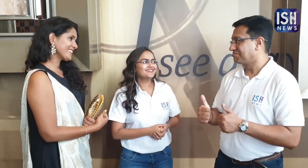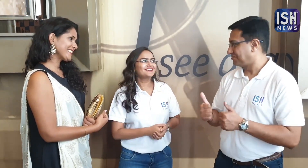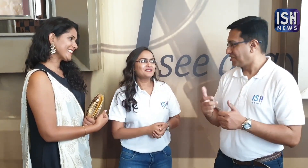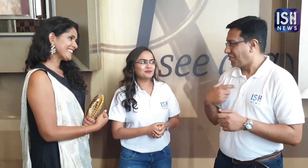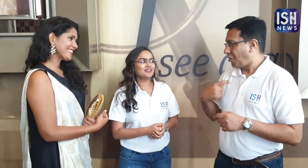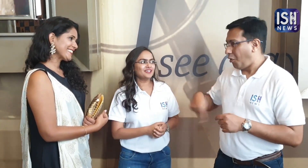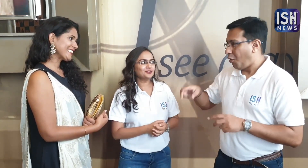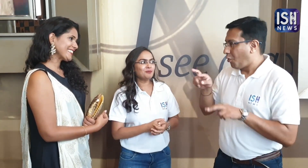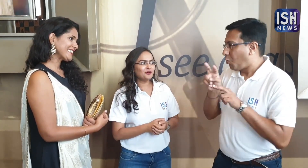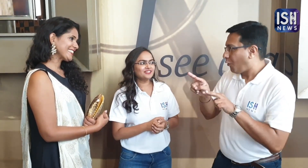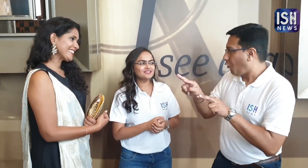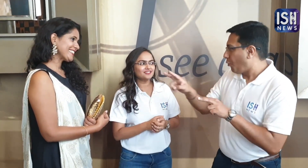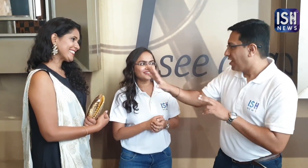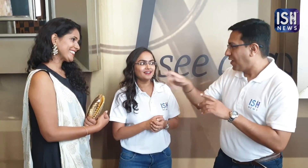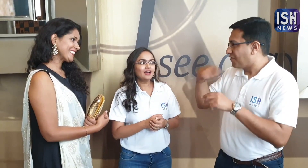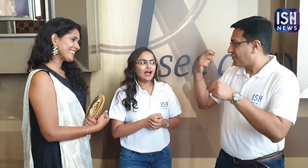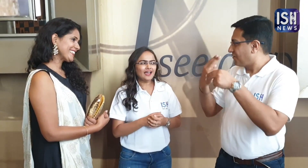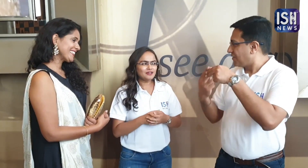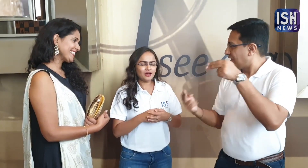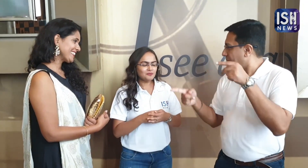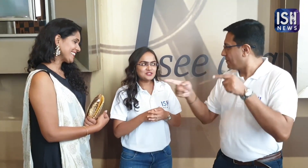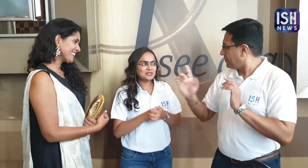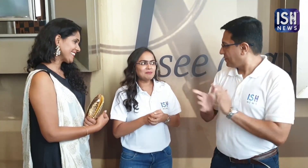Great! We all want to watch the movie!